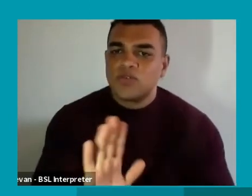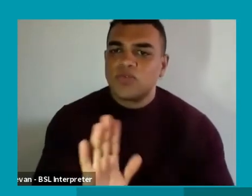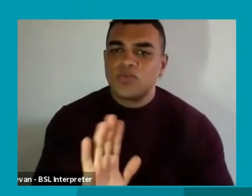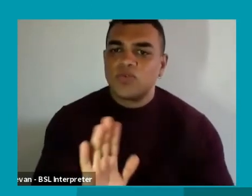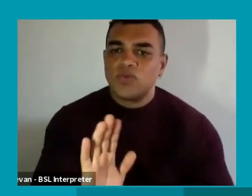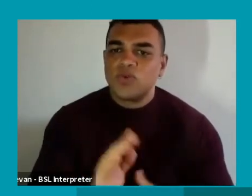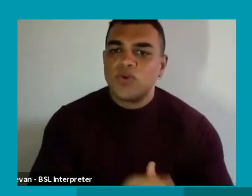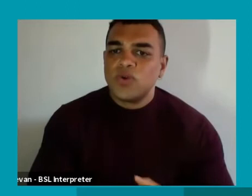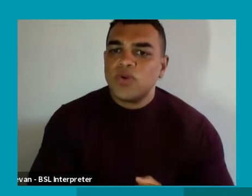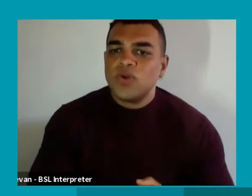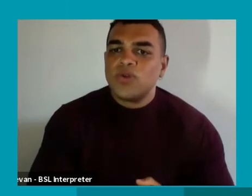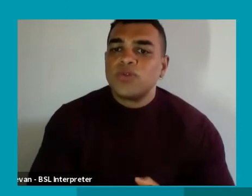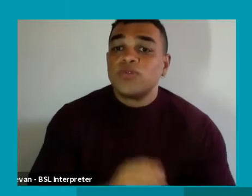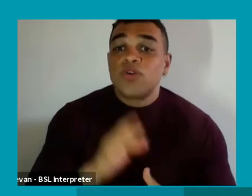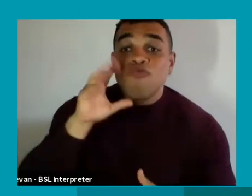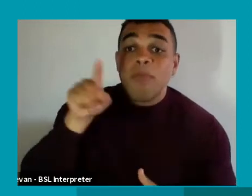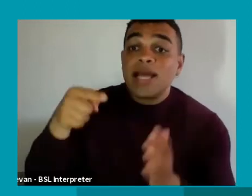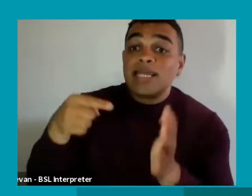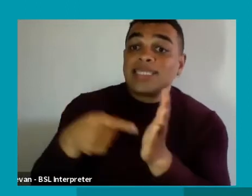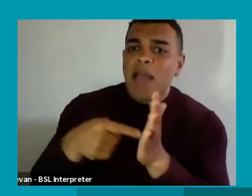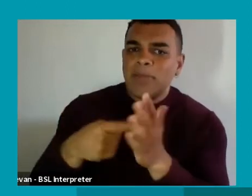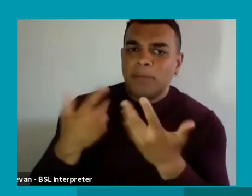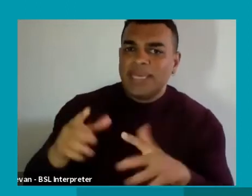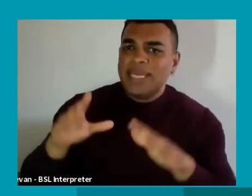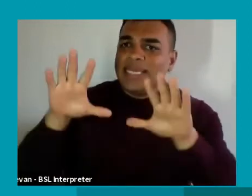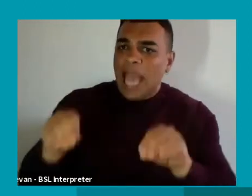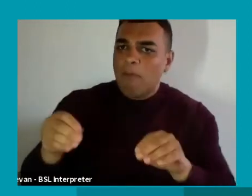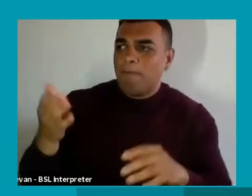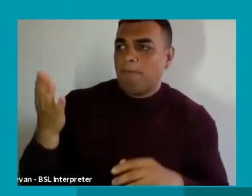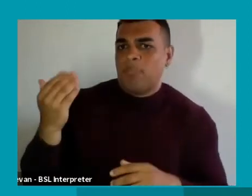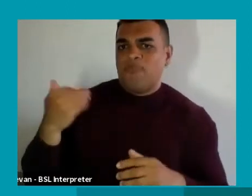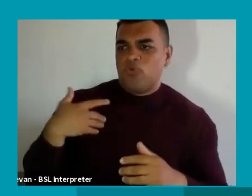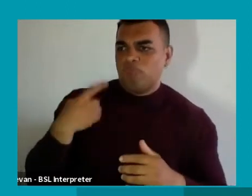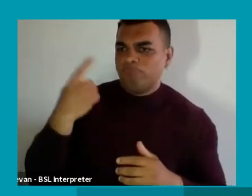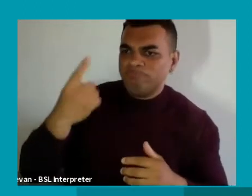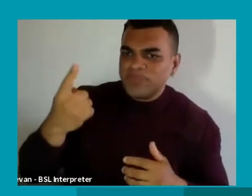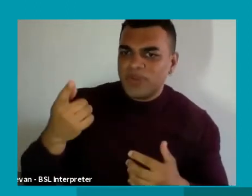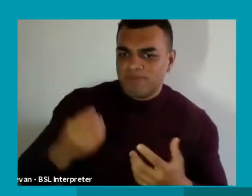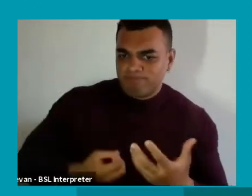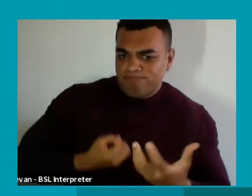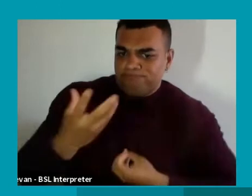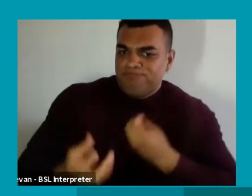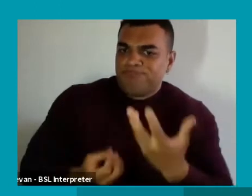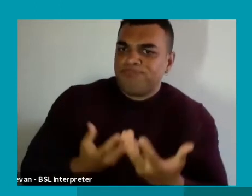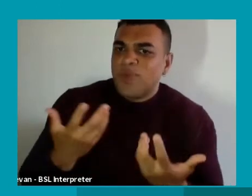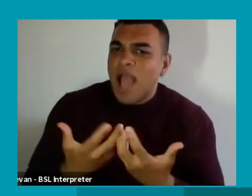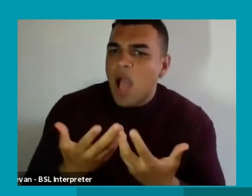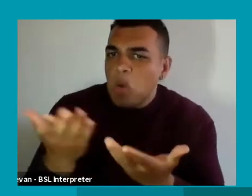How did you address that gap and how did you approach it in the end? I eventually just got to the